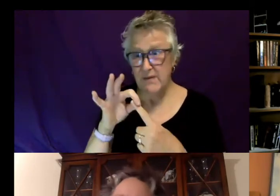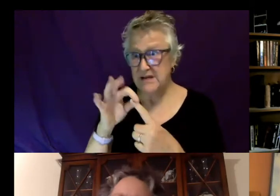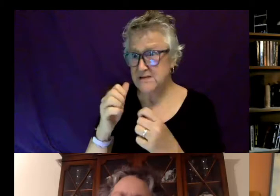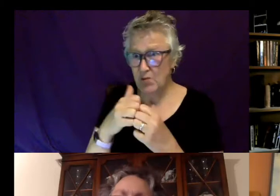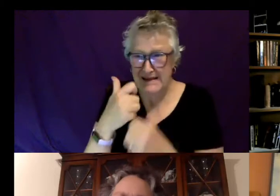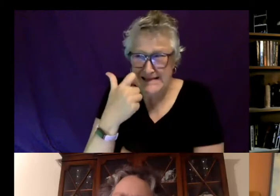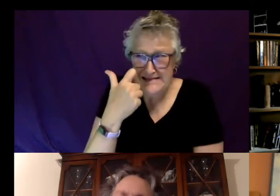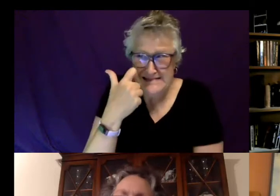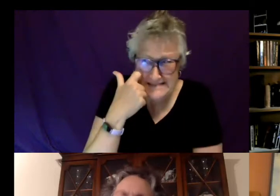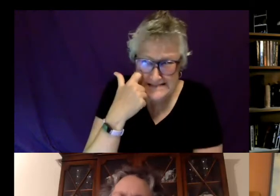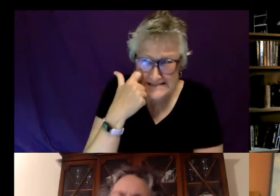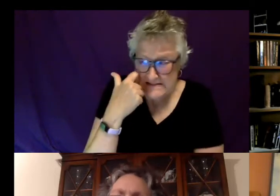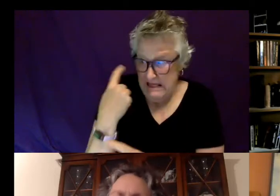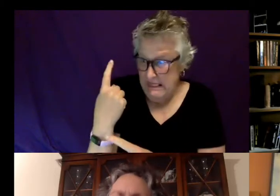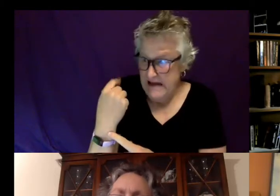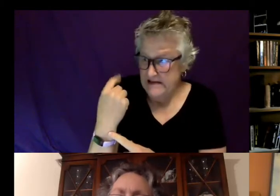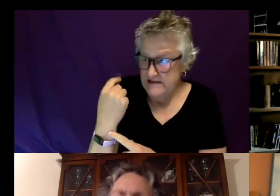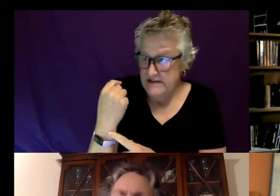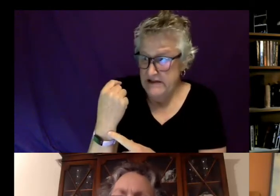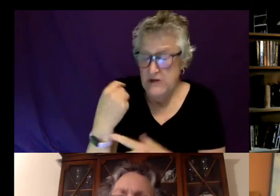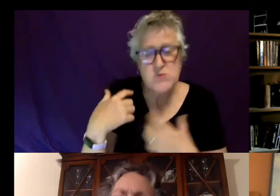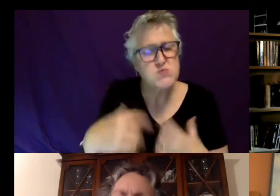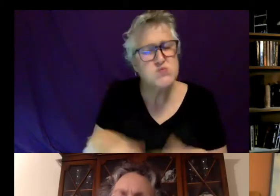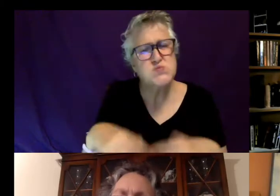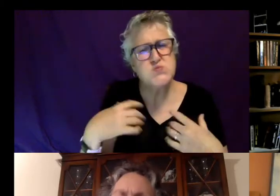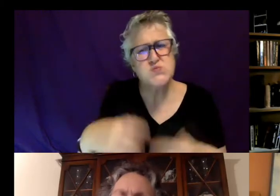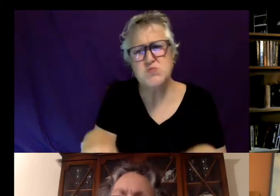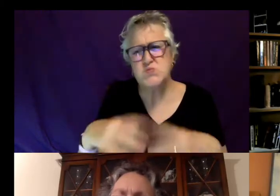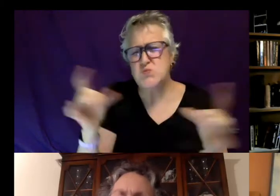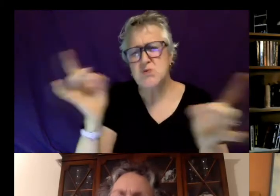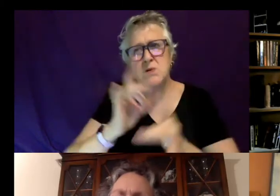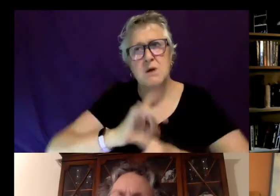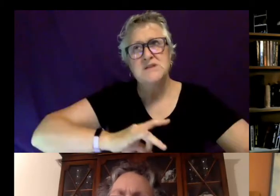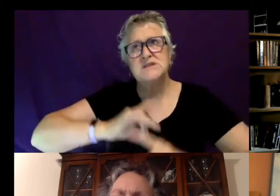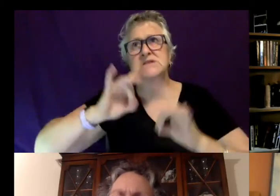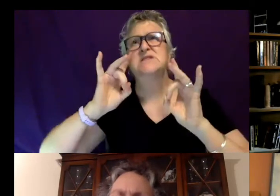with with such a disaster in nursing homes, specifically.